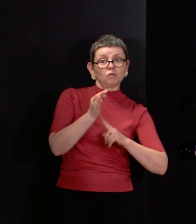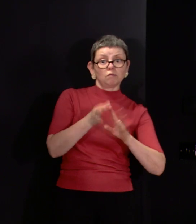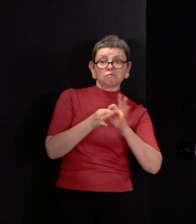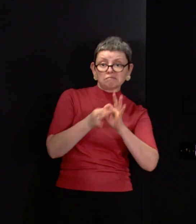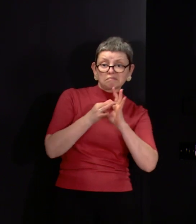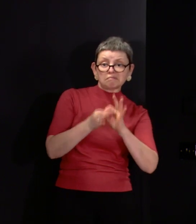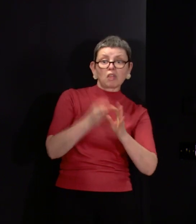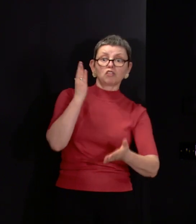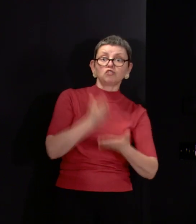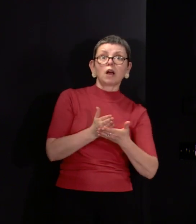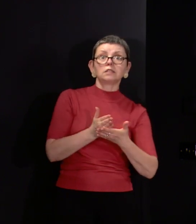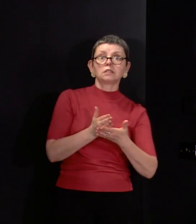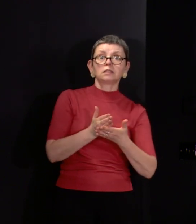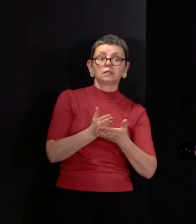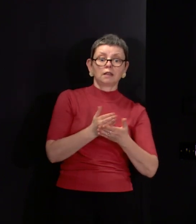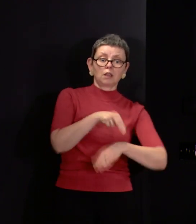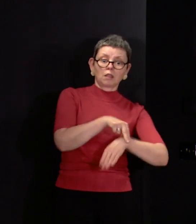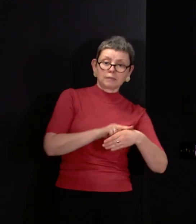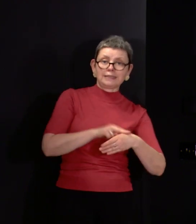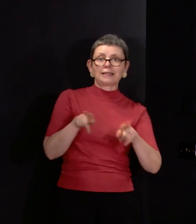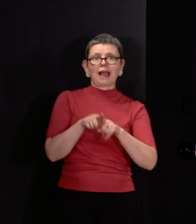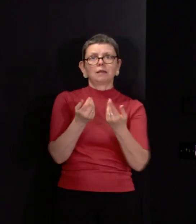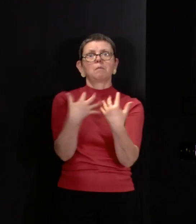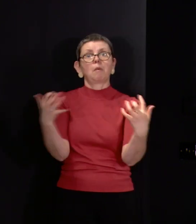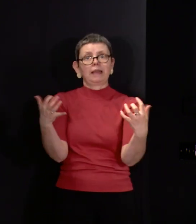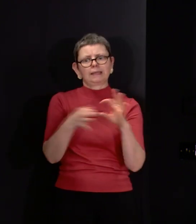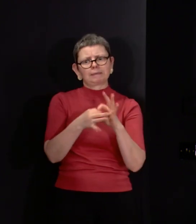that policing has with the public of Scotland. And thirdly that in doing this we